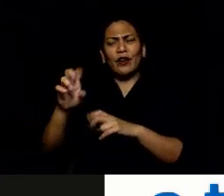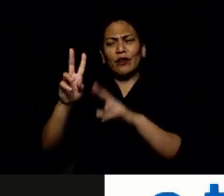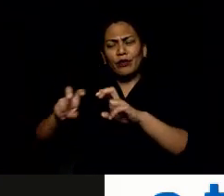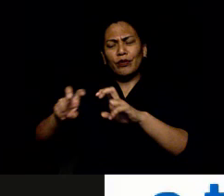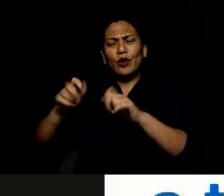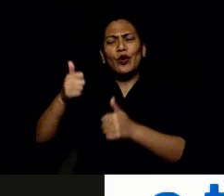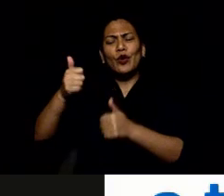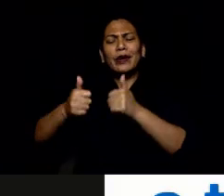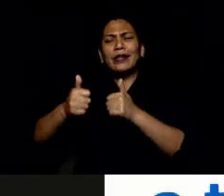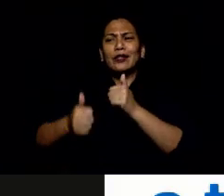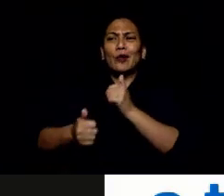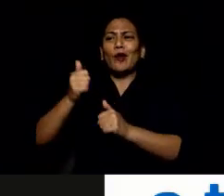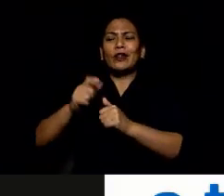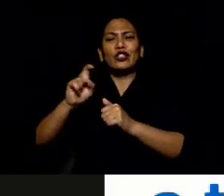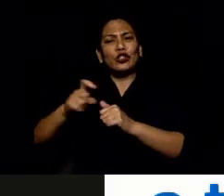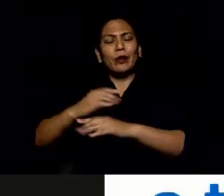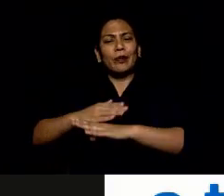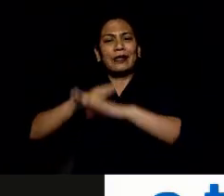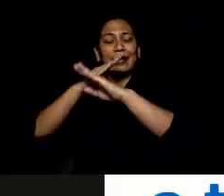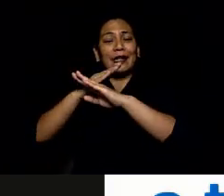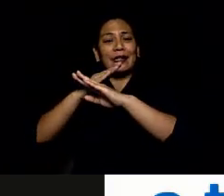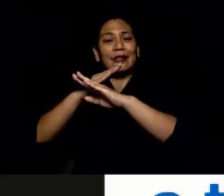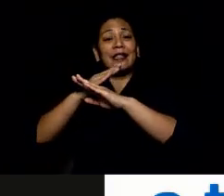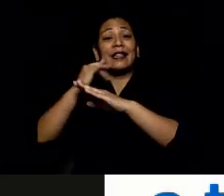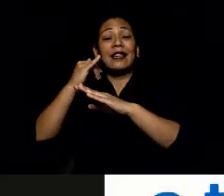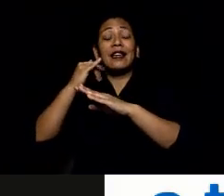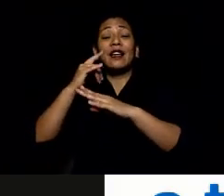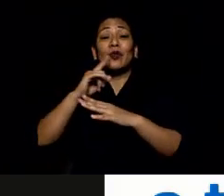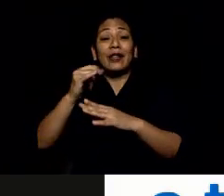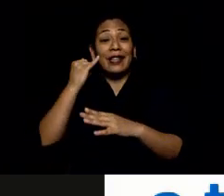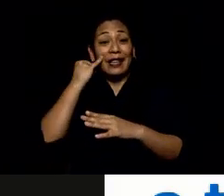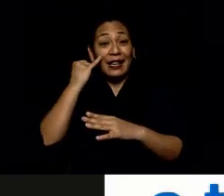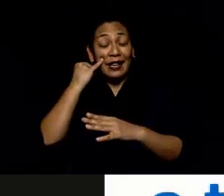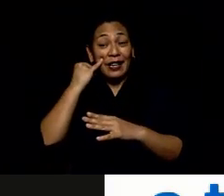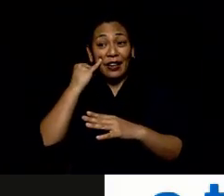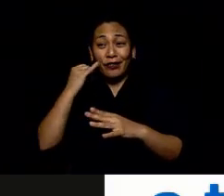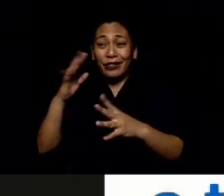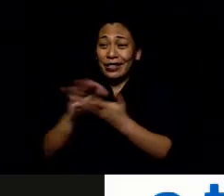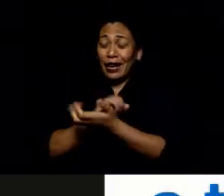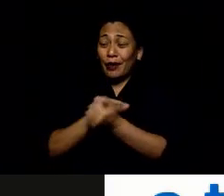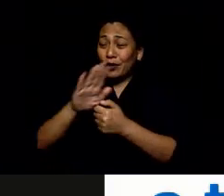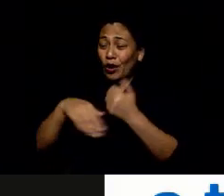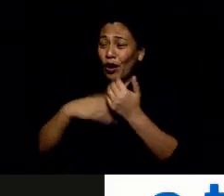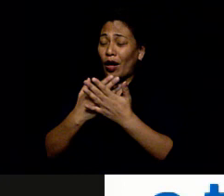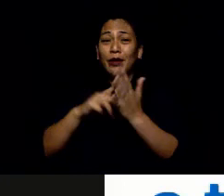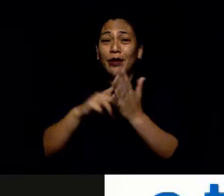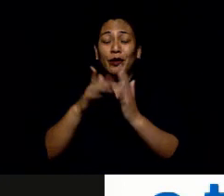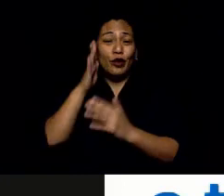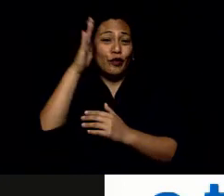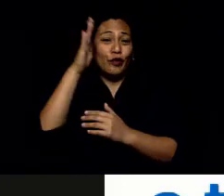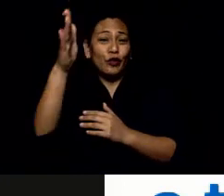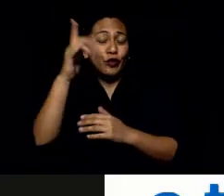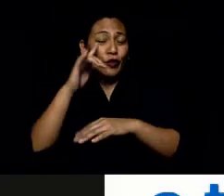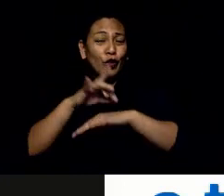safe operating space because if we do, we put our future in danger and we also